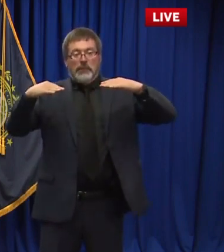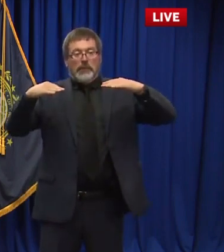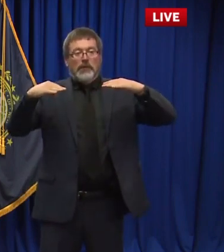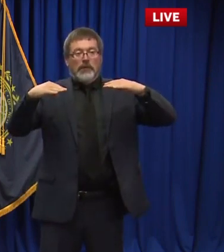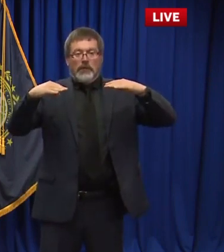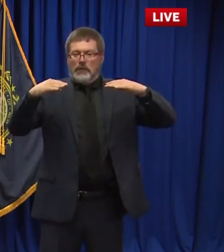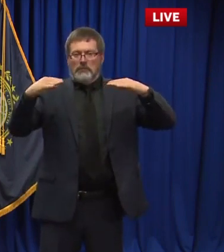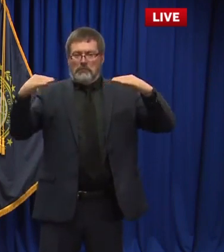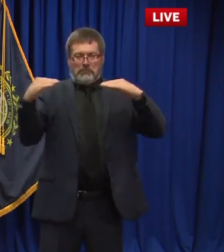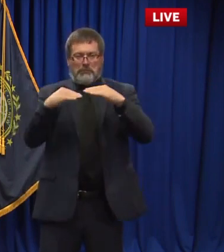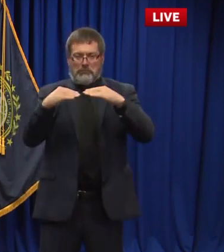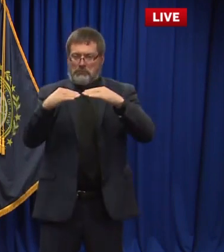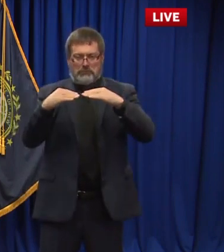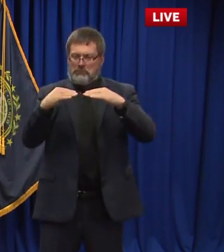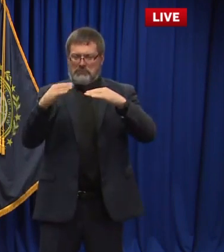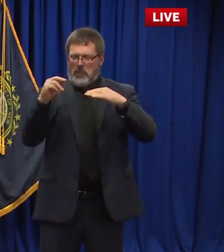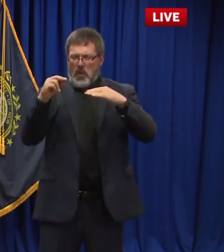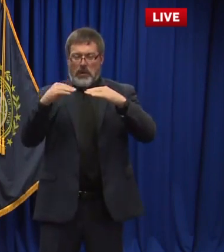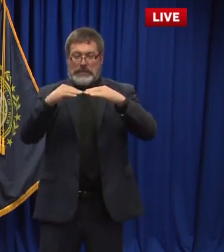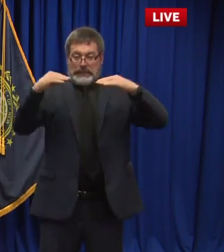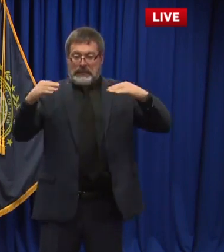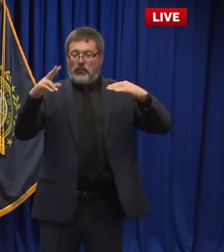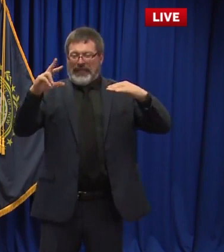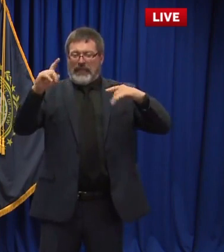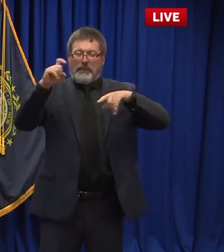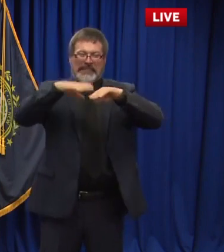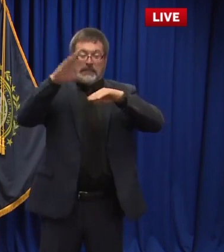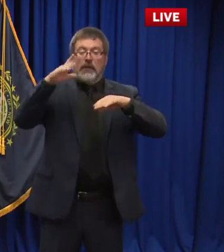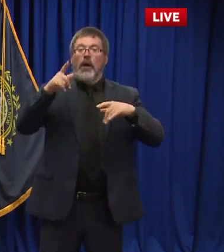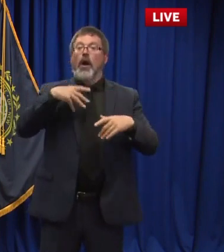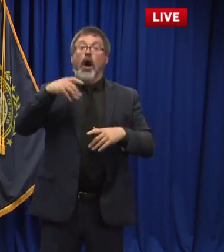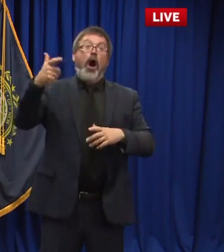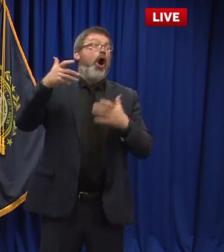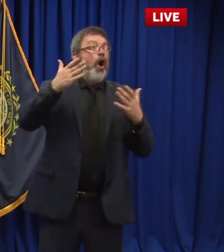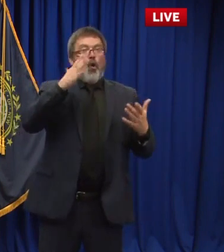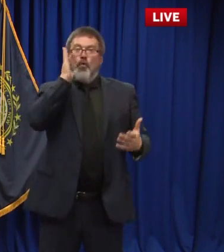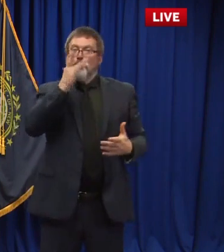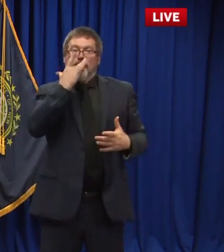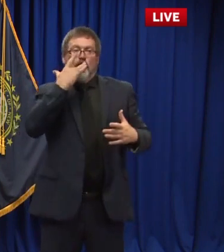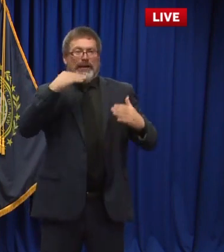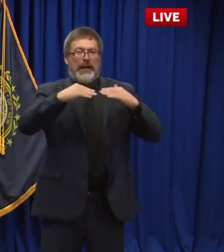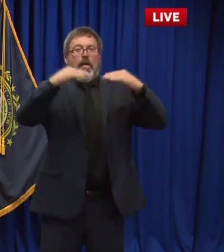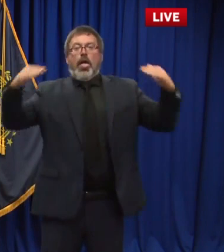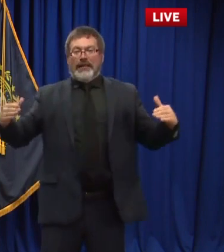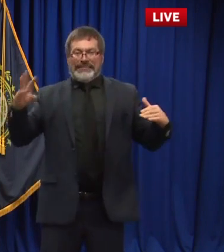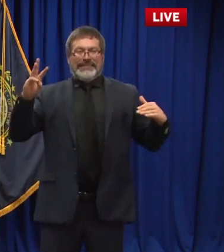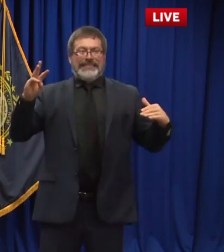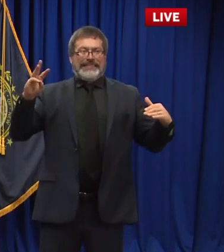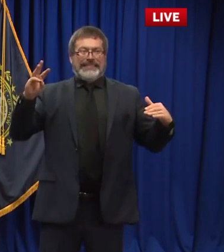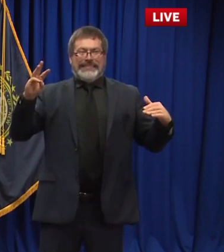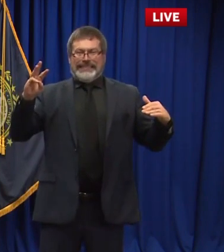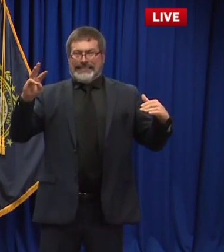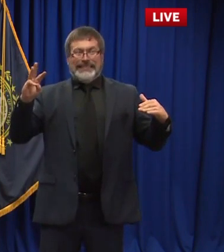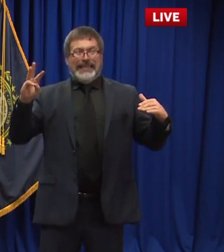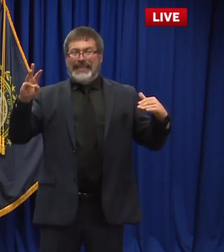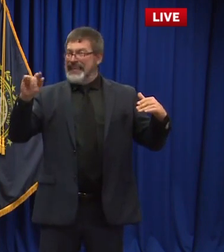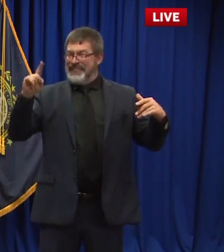THERE IS DATA OUT THERE WHICH SHOWS THAT THREE FEET OF PHYSICAL DISTANCE IS PROTECTED. IDEALLY THREE.